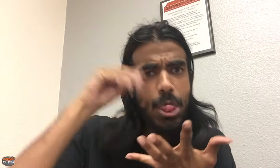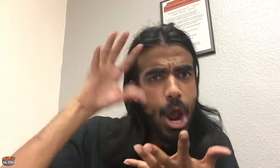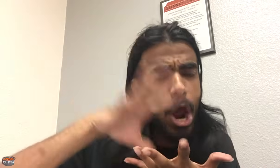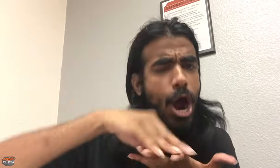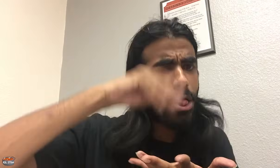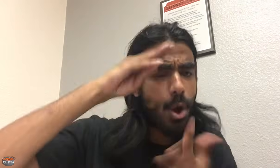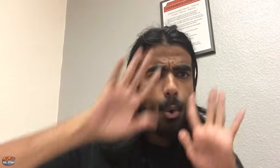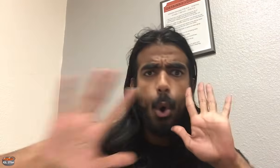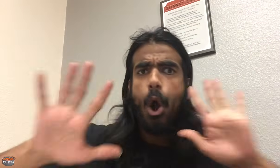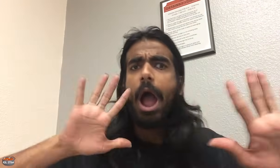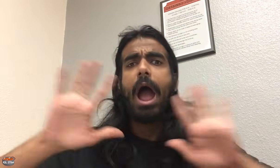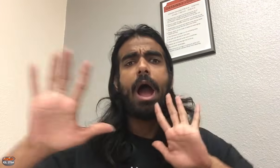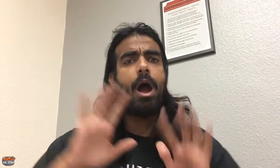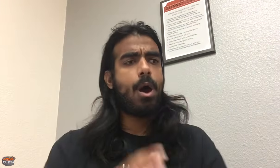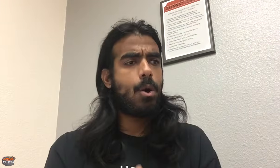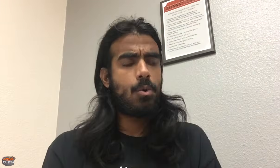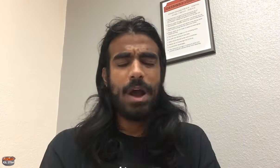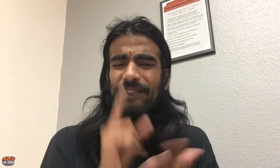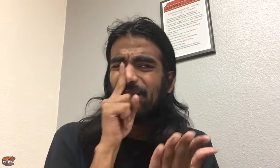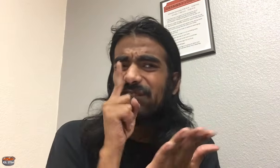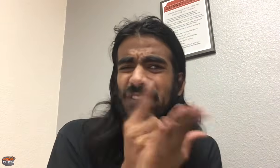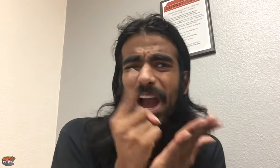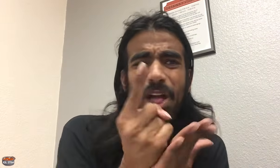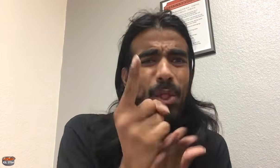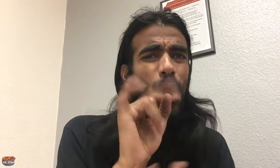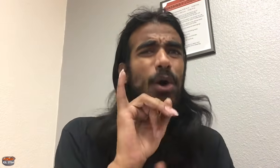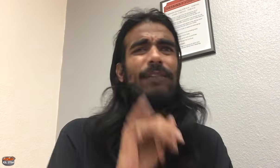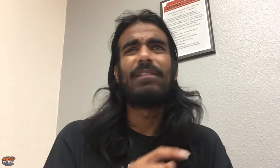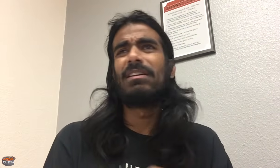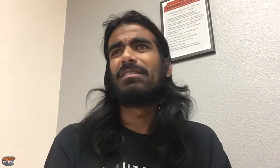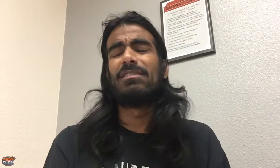Wow, you know I'm always learning different techniques and styles